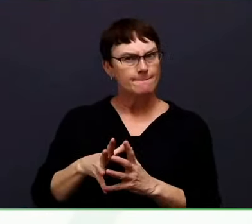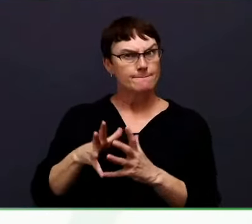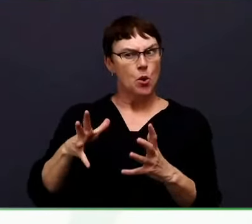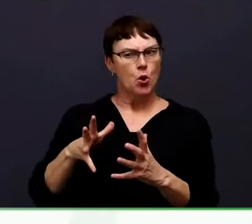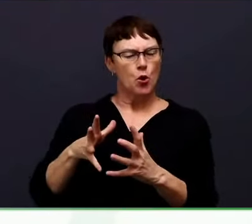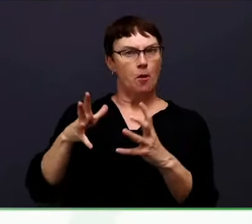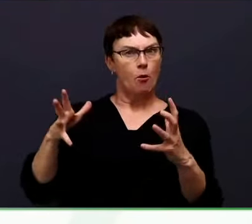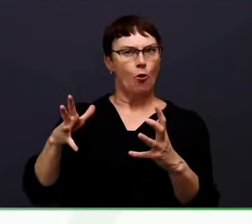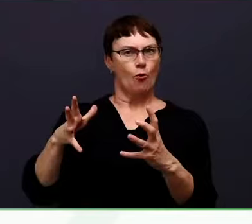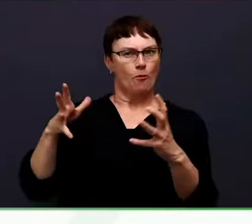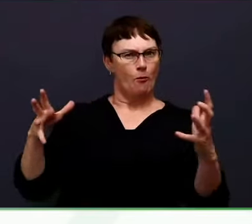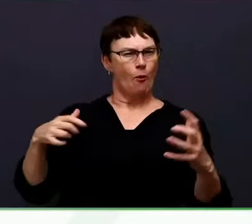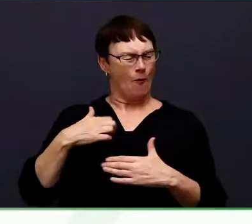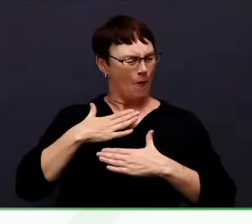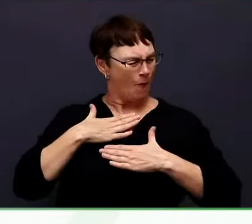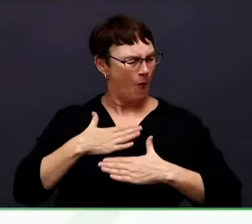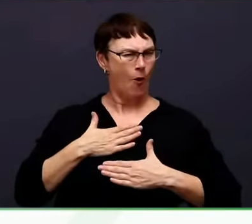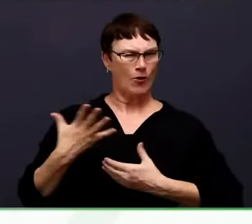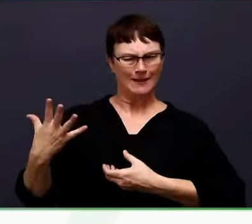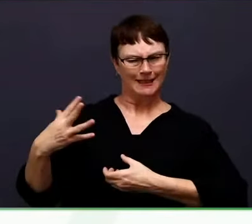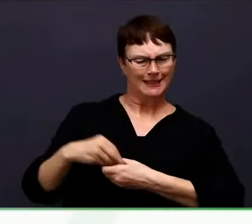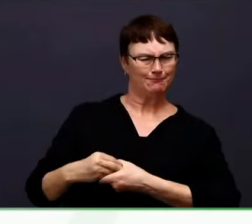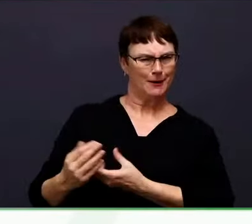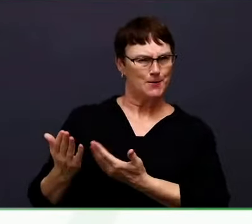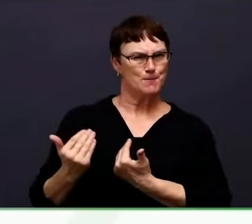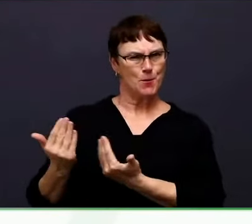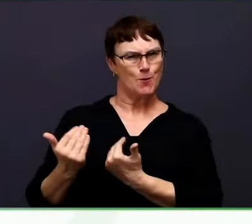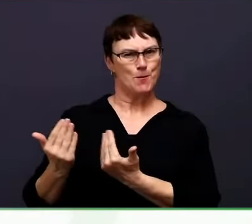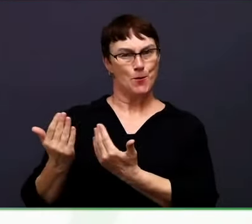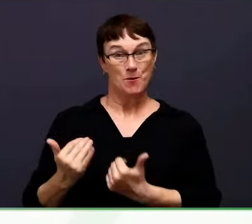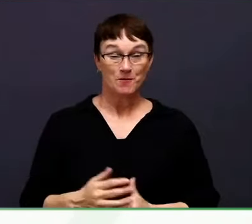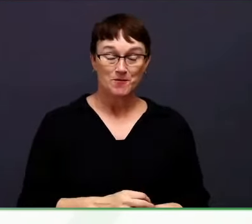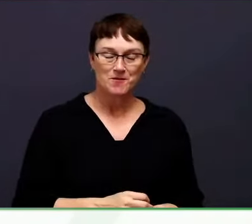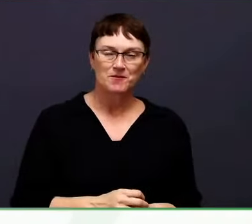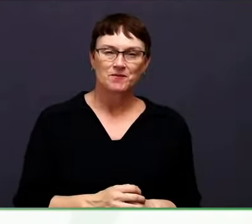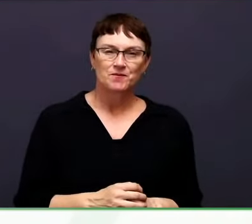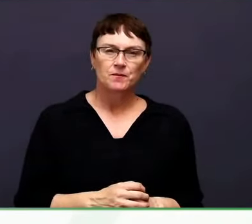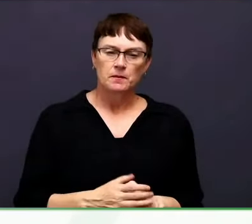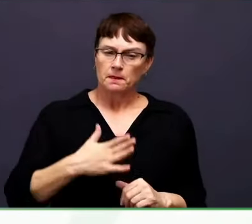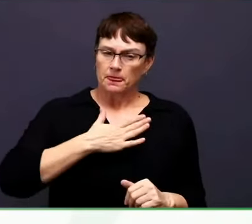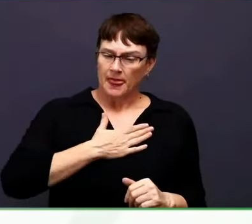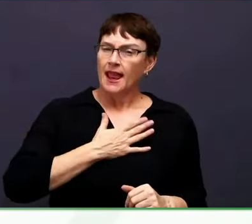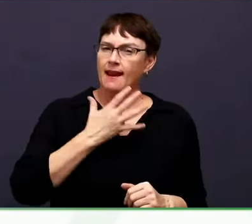For this purpose, we will train the trainers from 15 different NGOs,